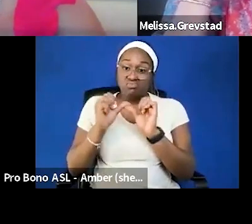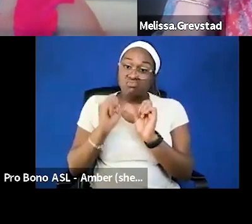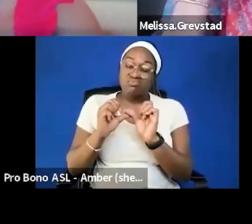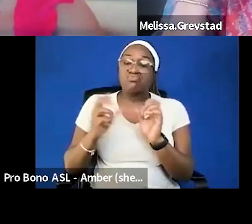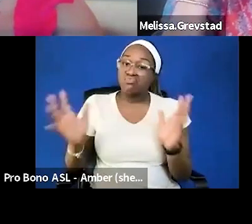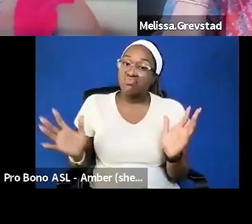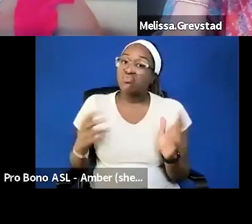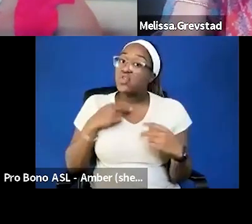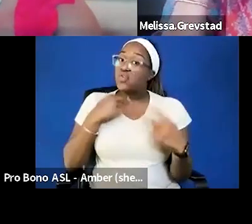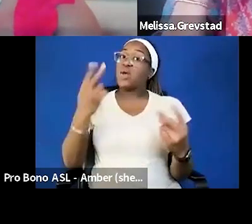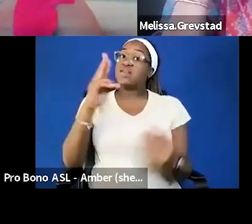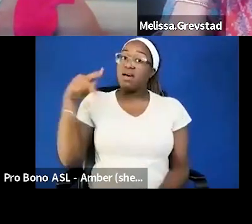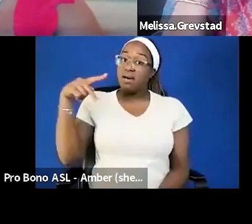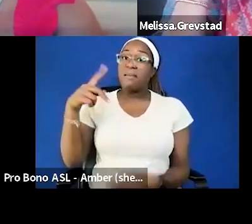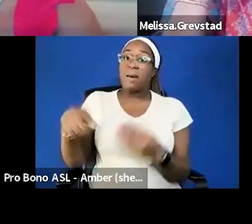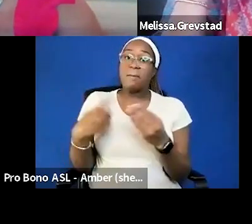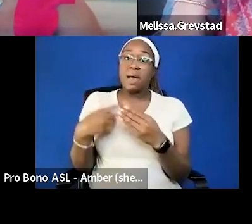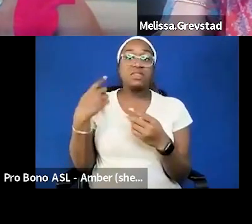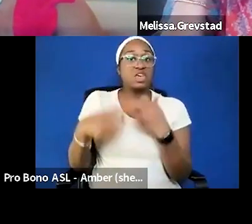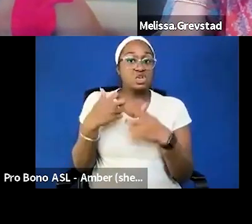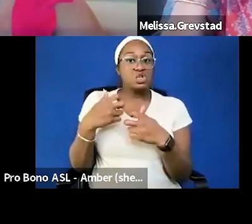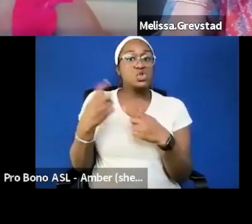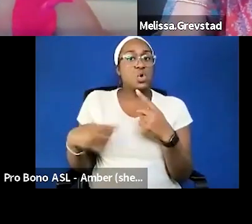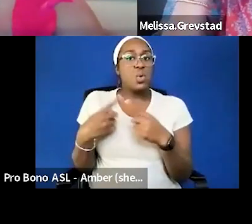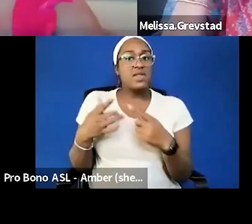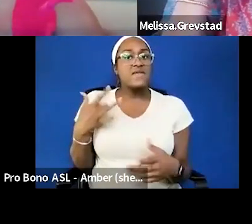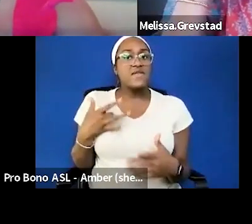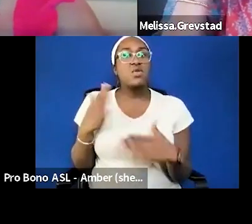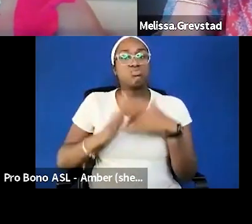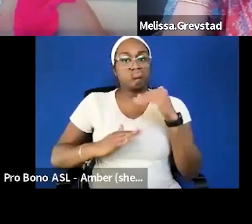And I think once when you feel really comfortable and your stance